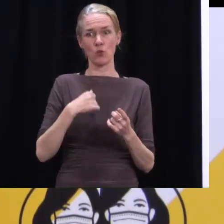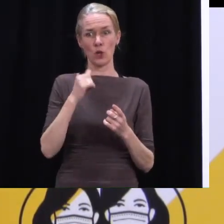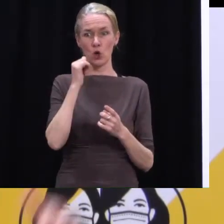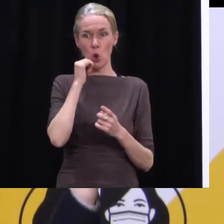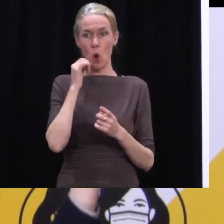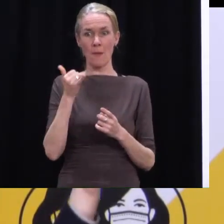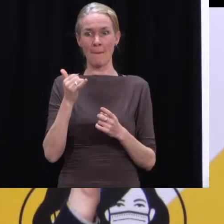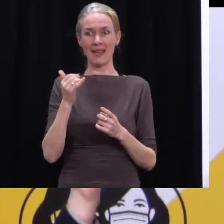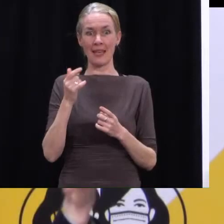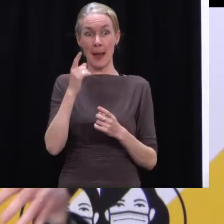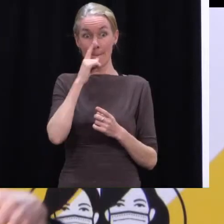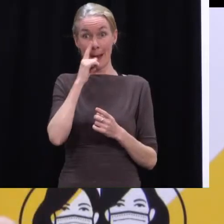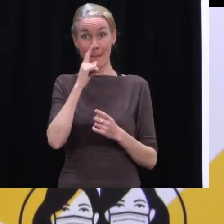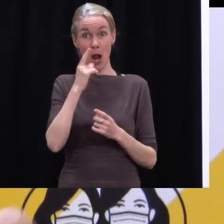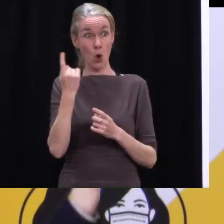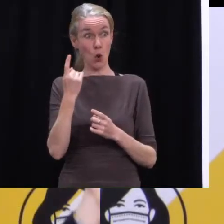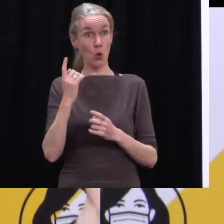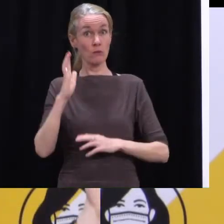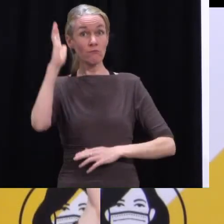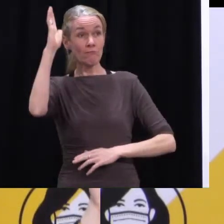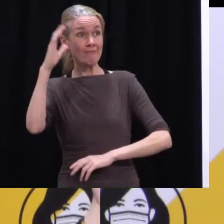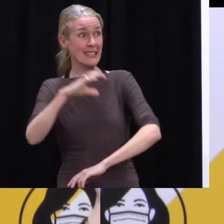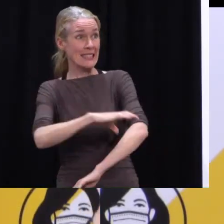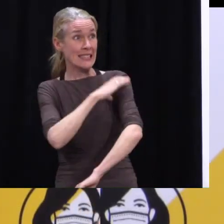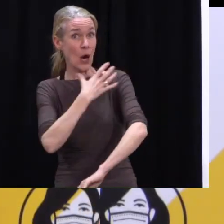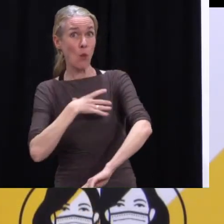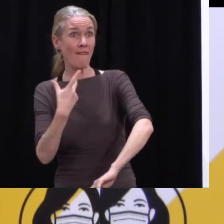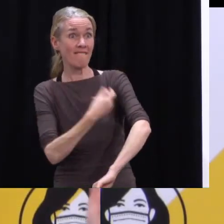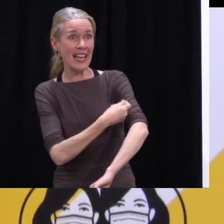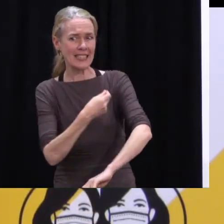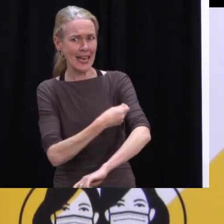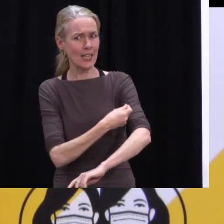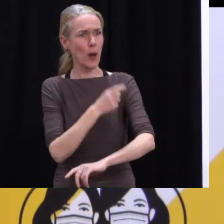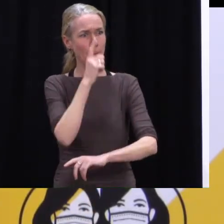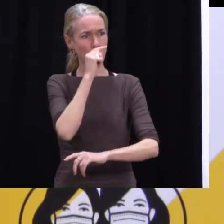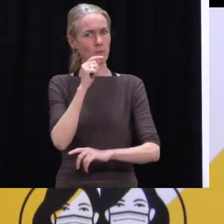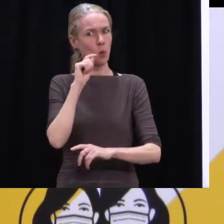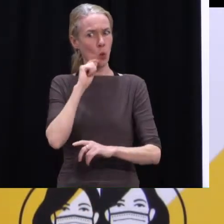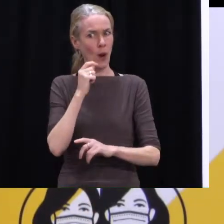are. We created surge capacity. By making that surge capacity